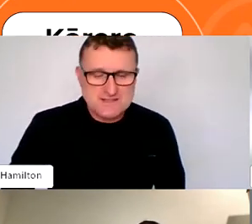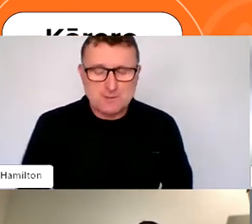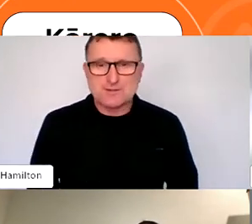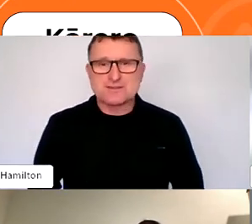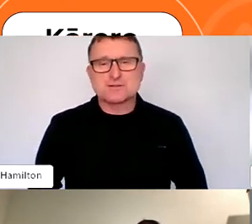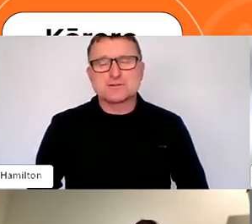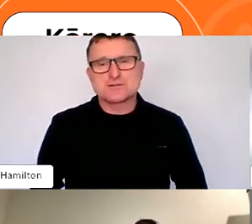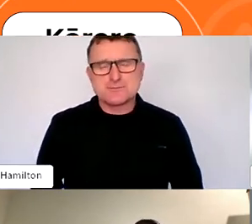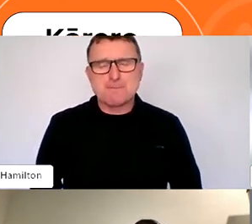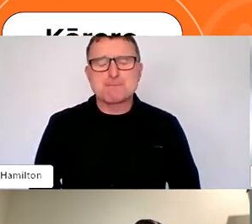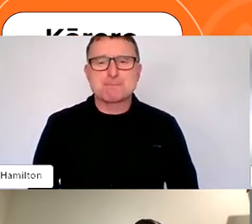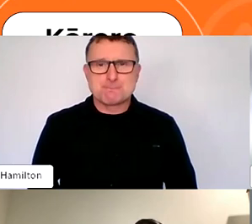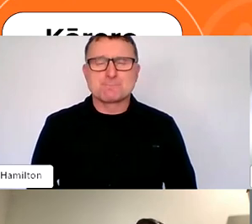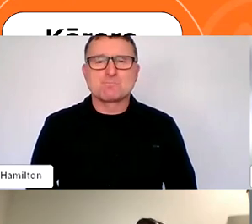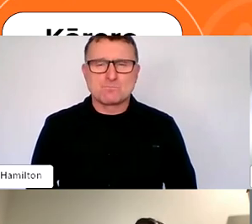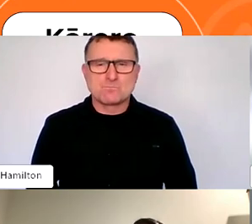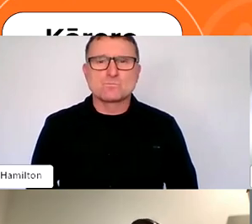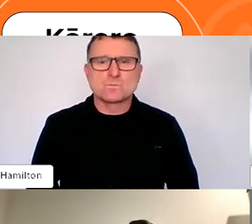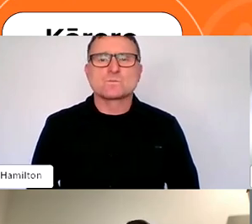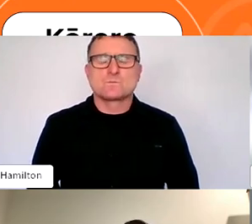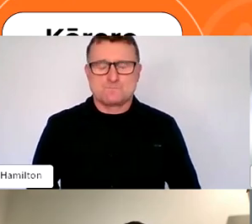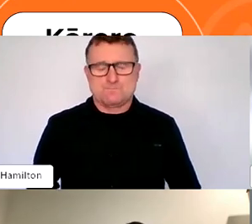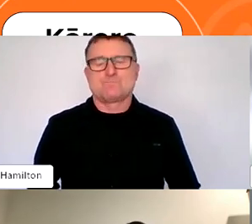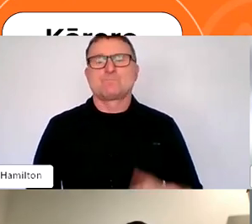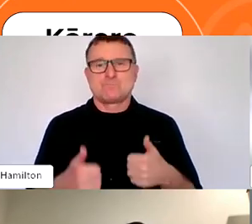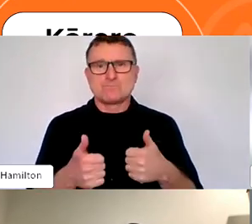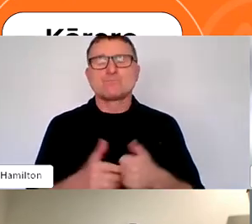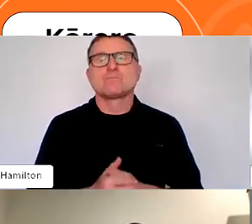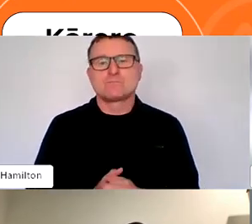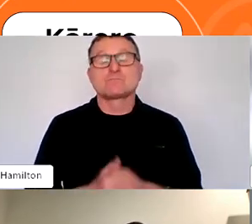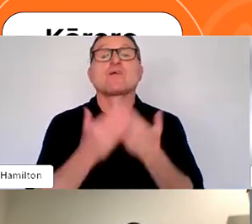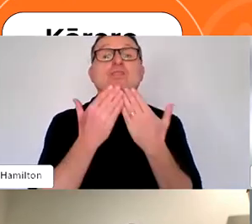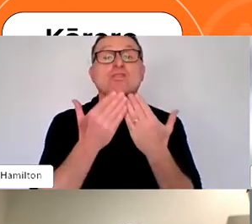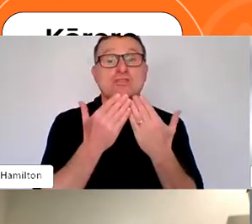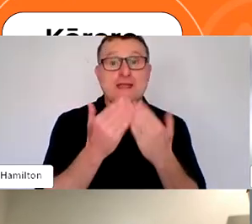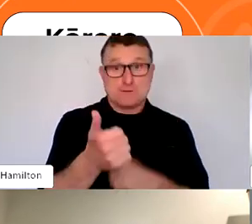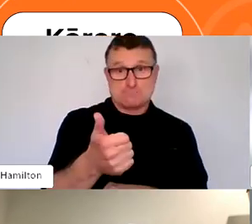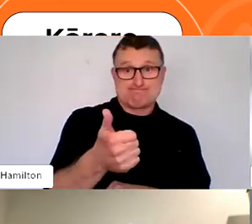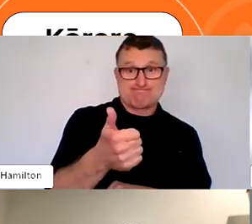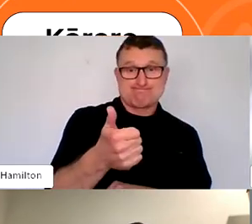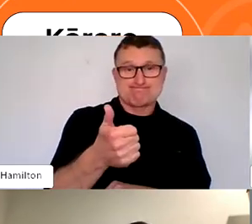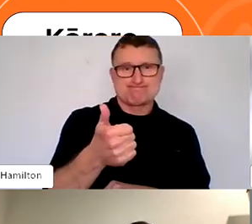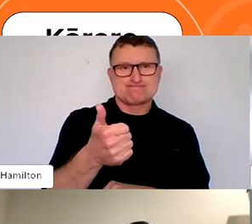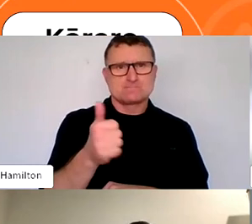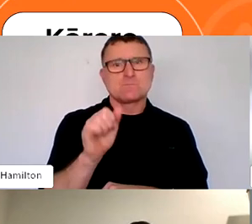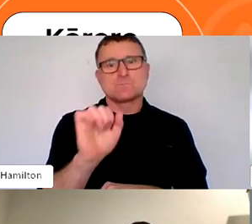to help our Deaf learners. Thank you for those comments and that